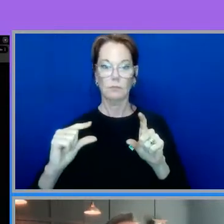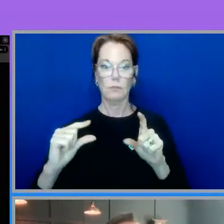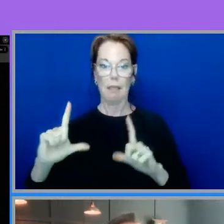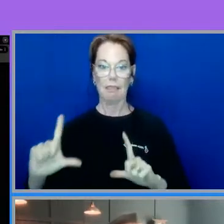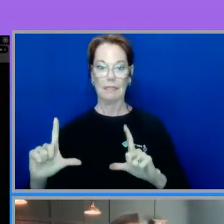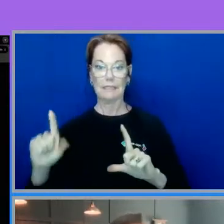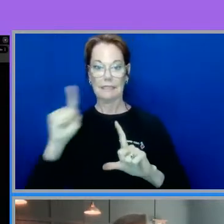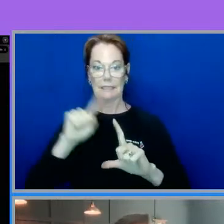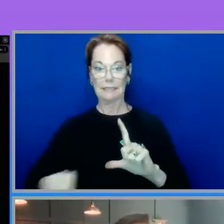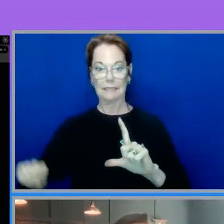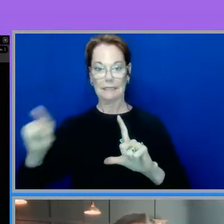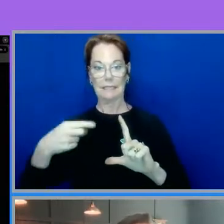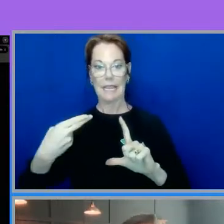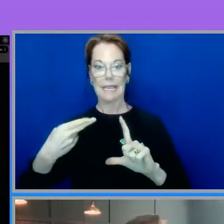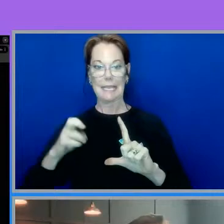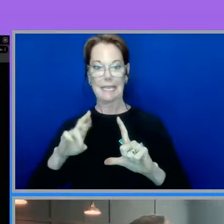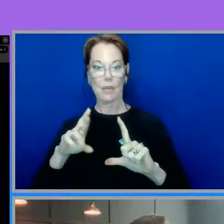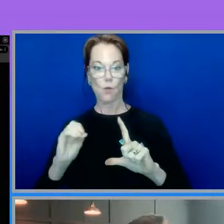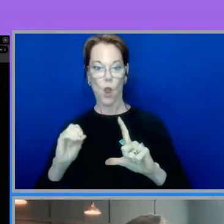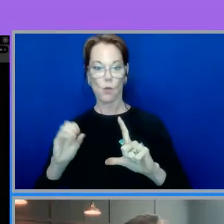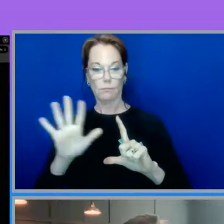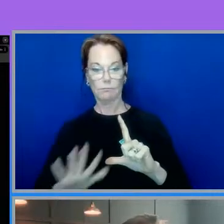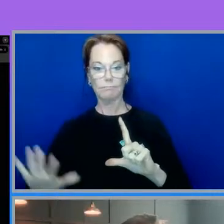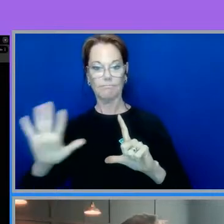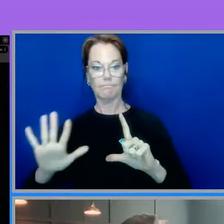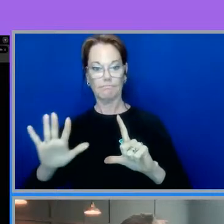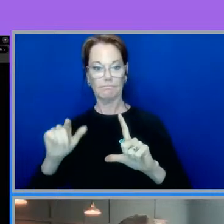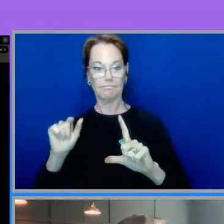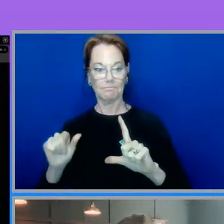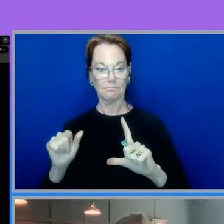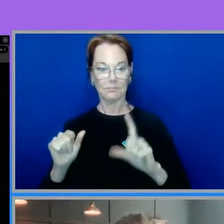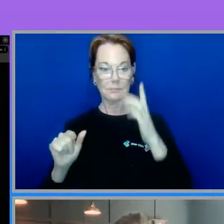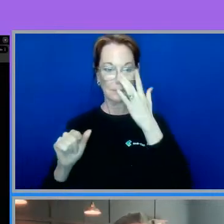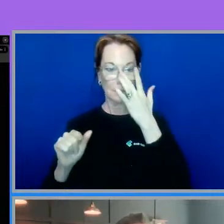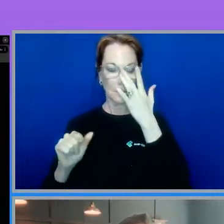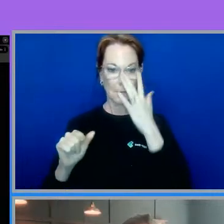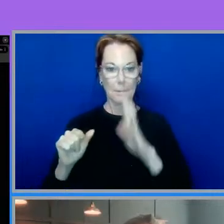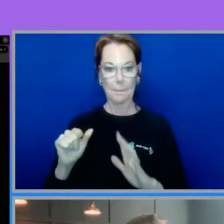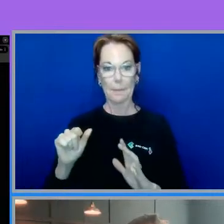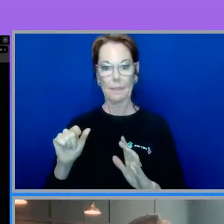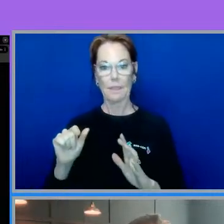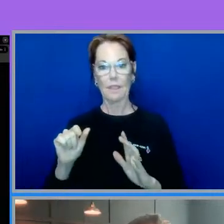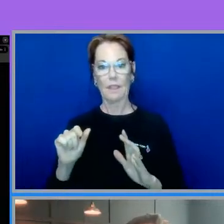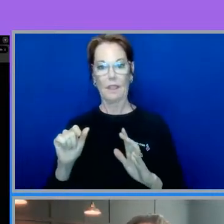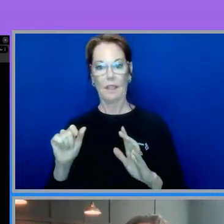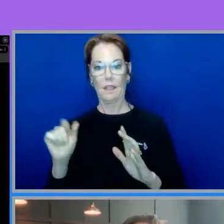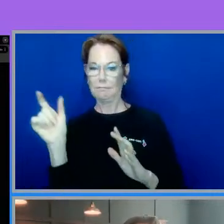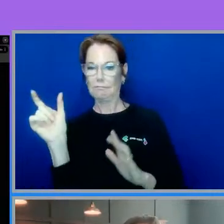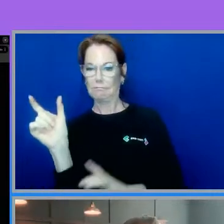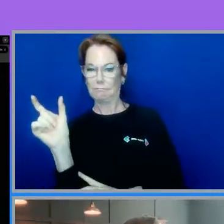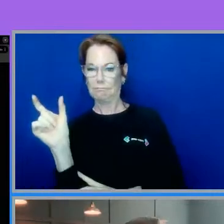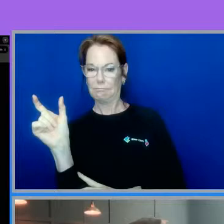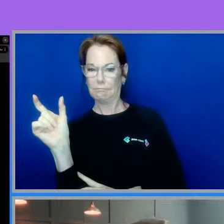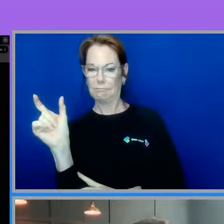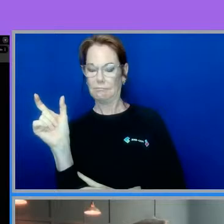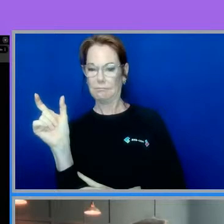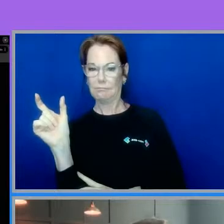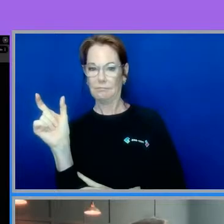that hero section that the big title of a website about reading Water and that sub copy of the website is here to demonstrate